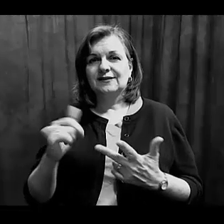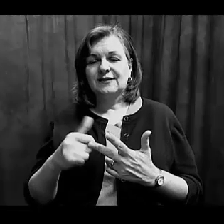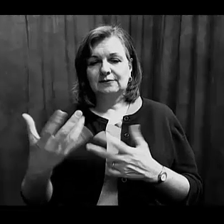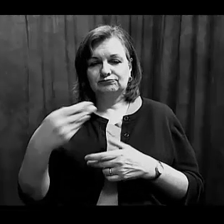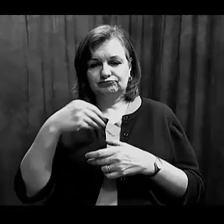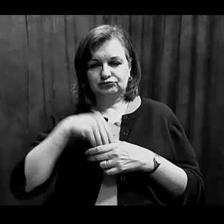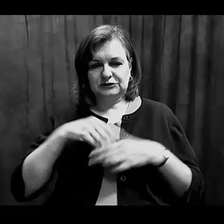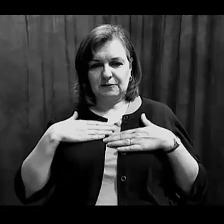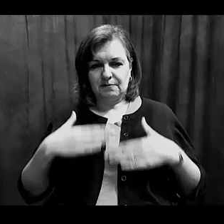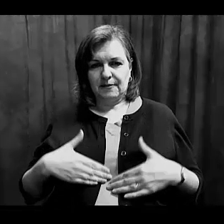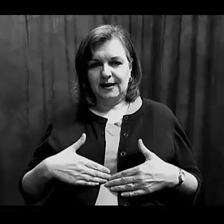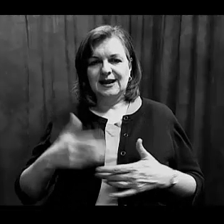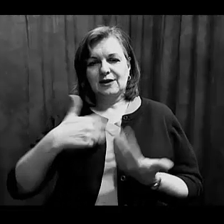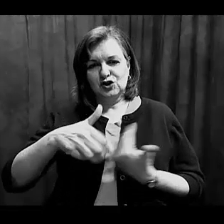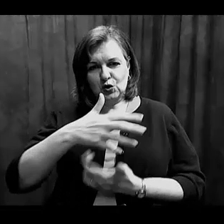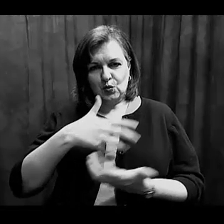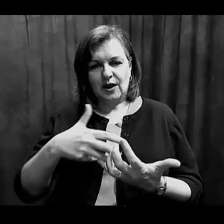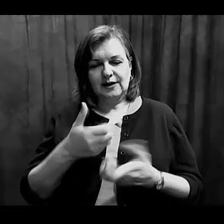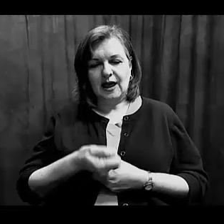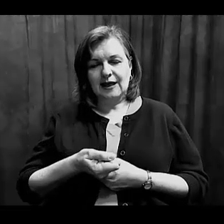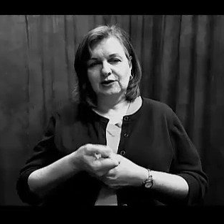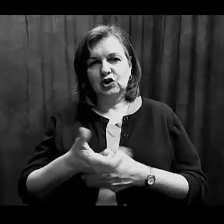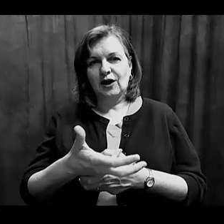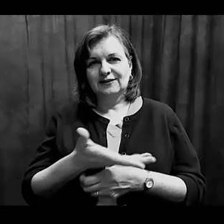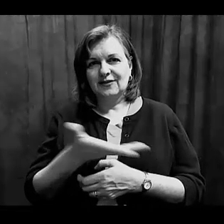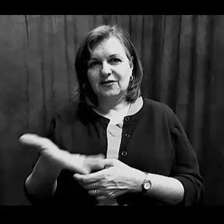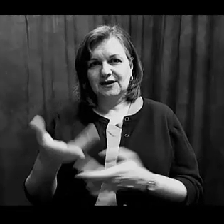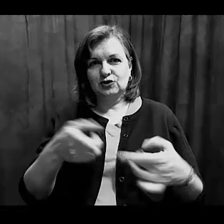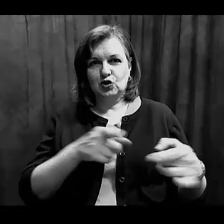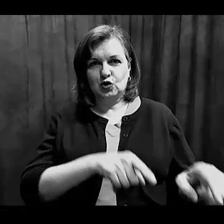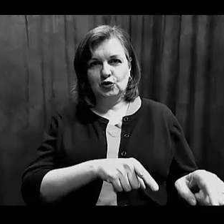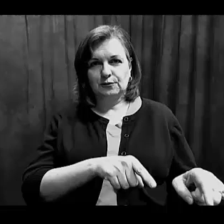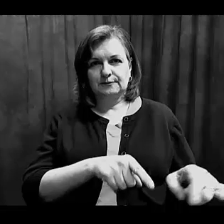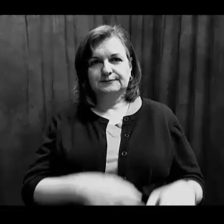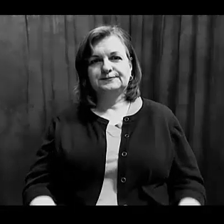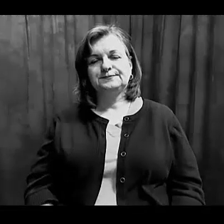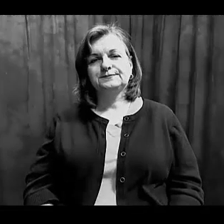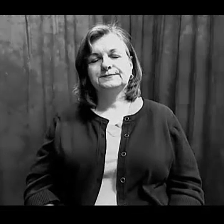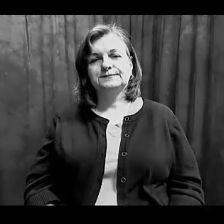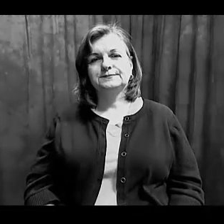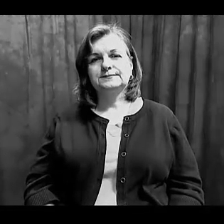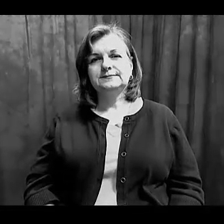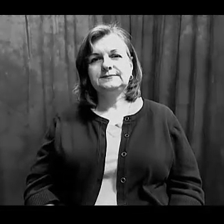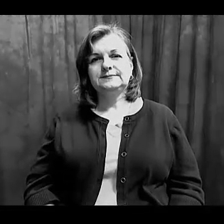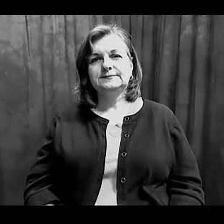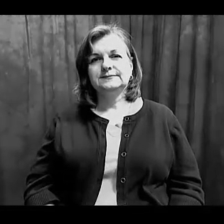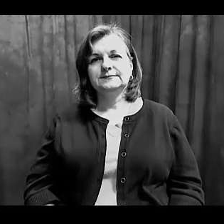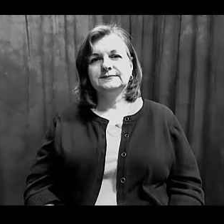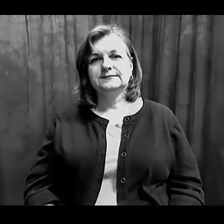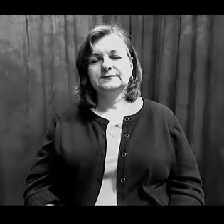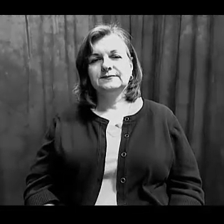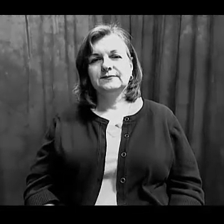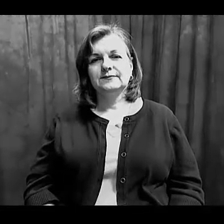things that are going to interact with our body and cause particular things to occur but